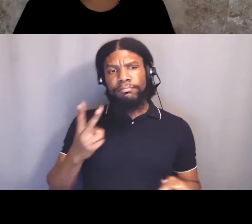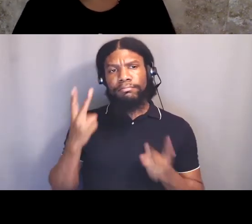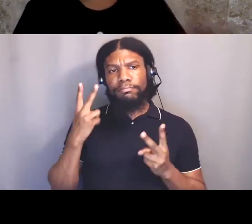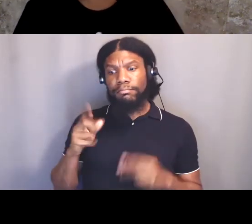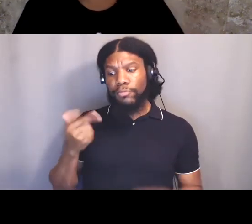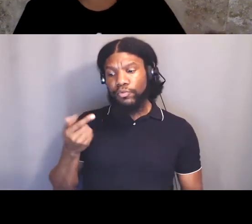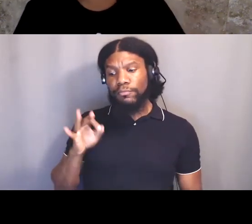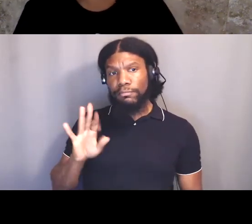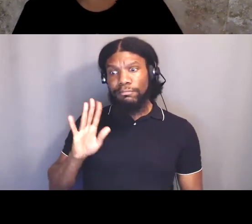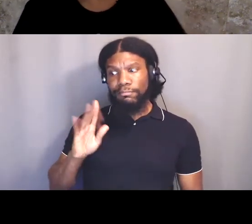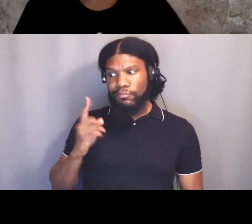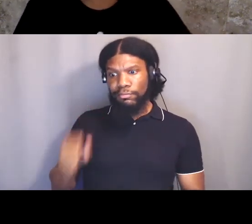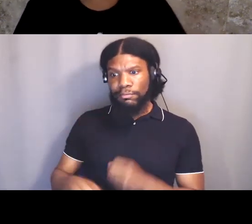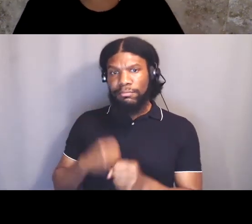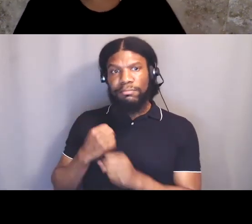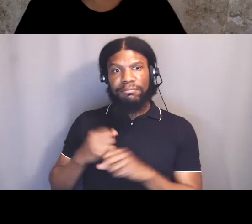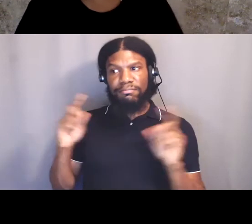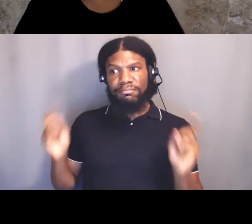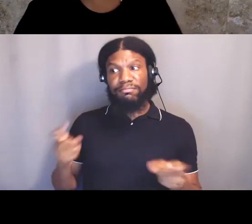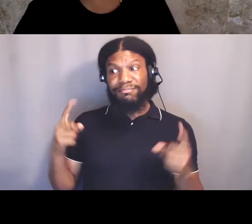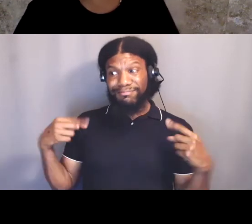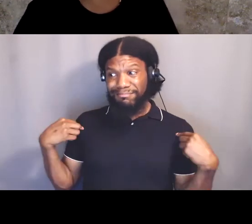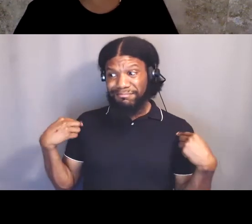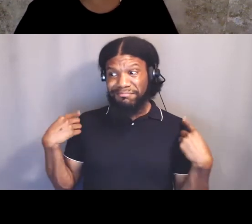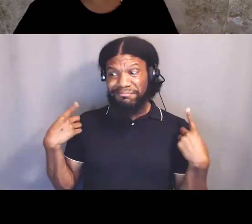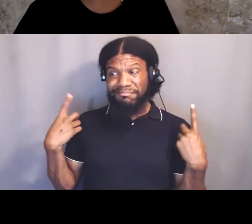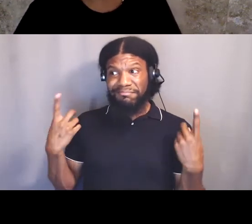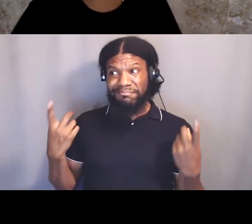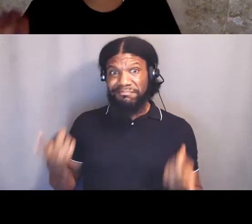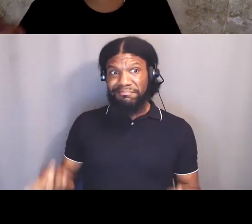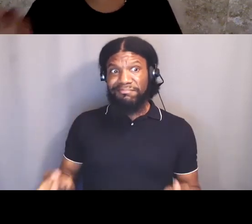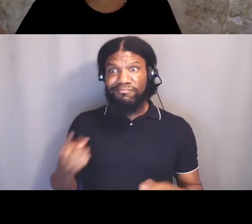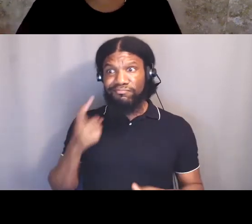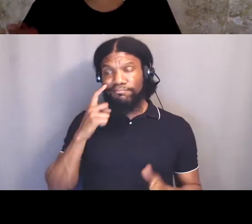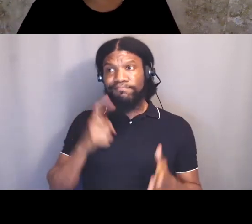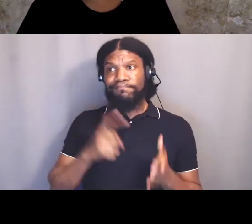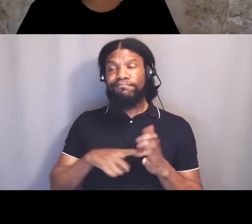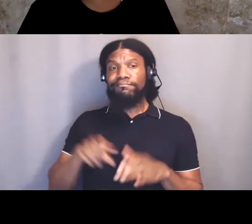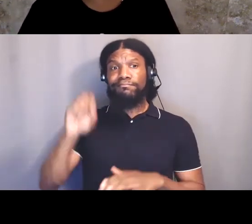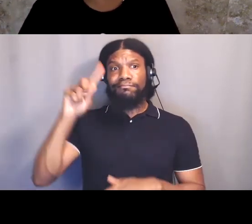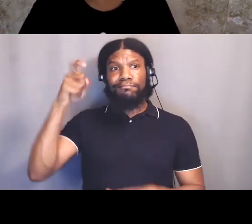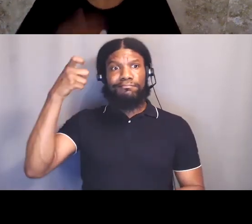How the state stole George Floyd's life. And we have to be very careful, because